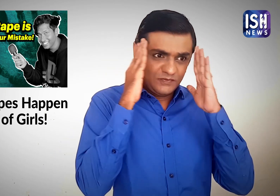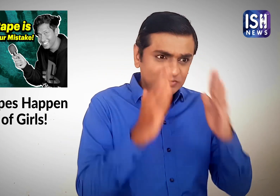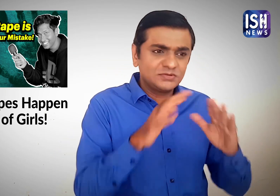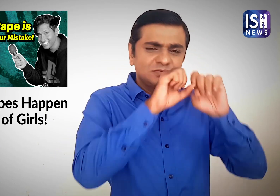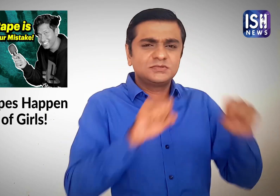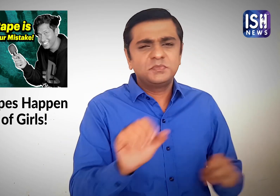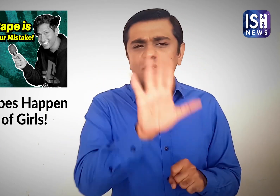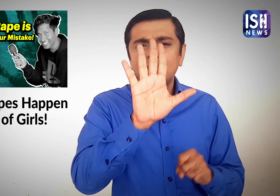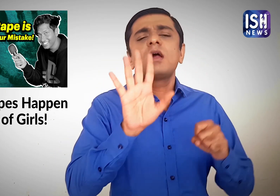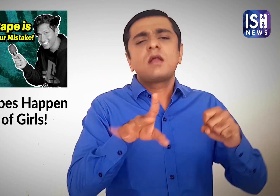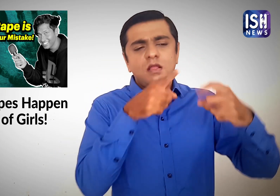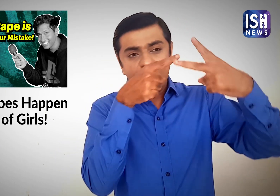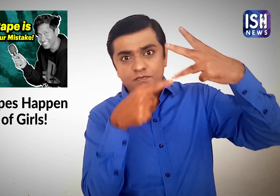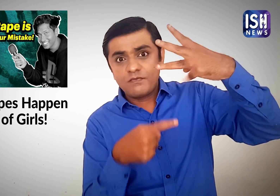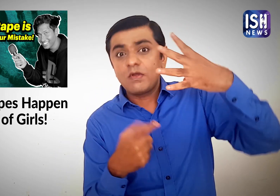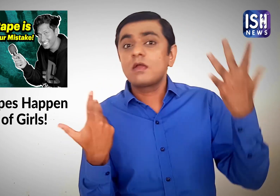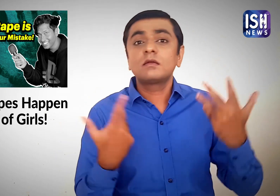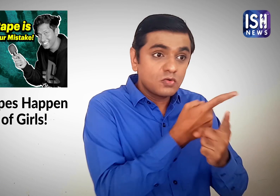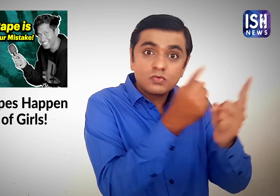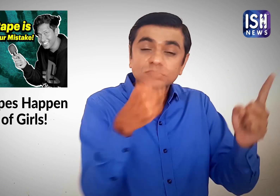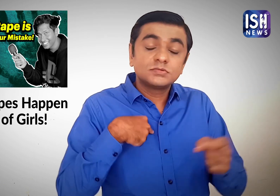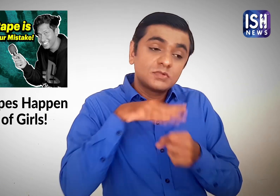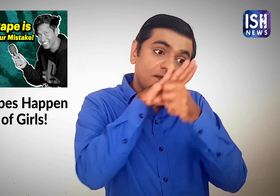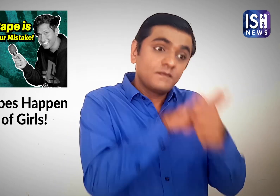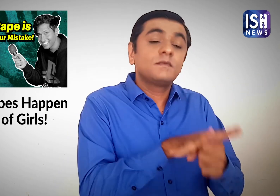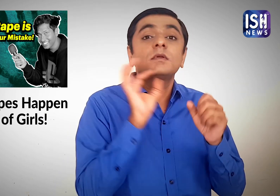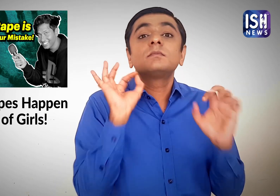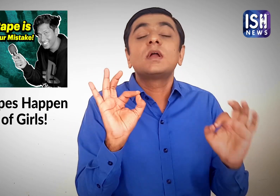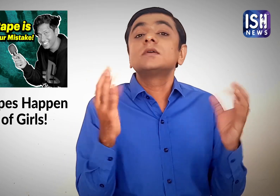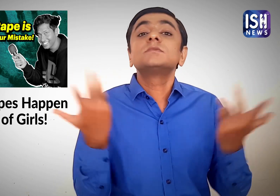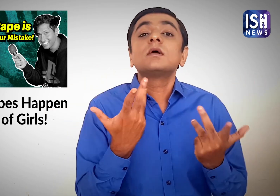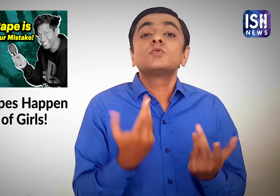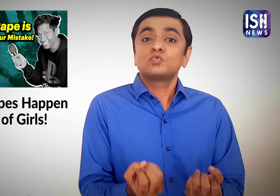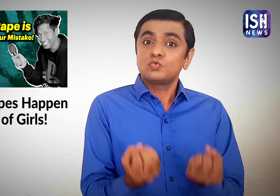If the girls dress decently